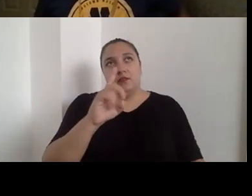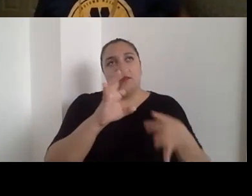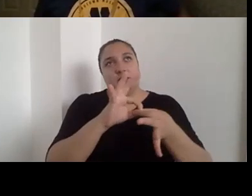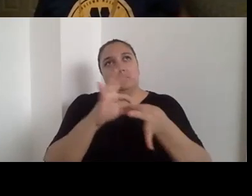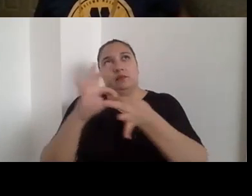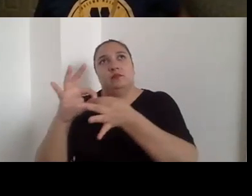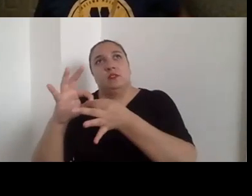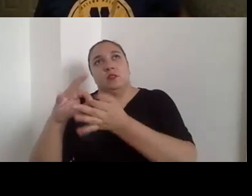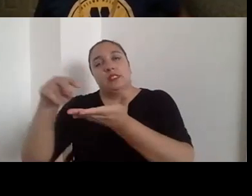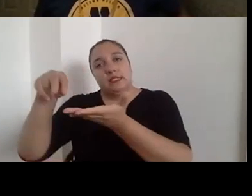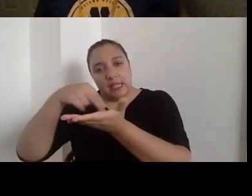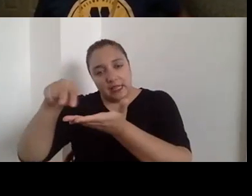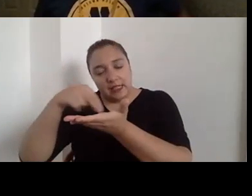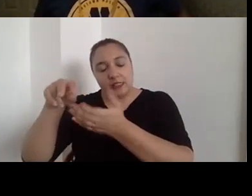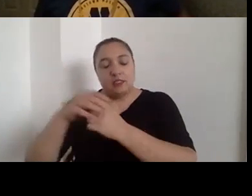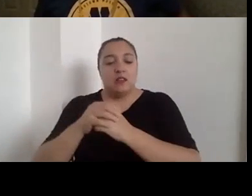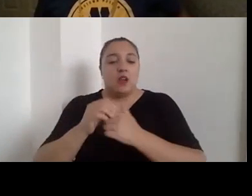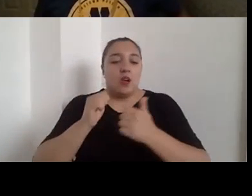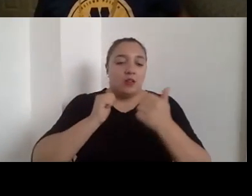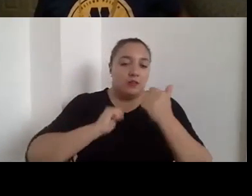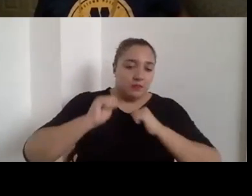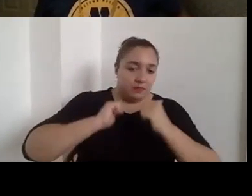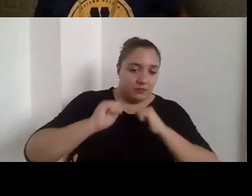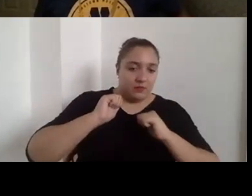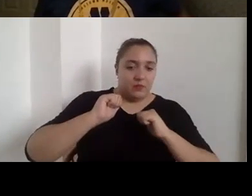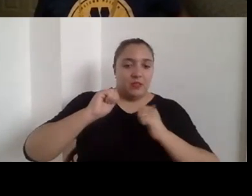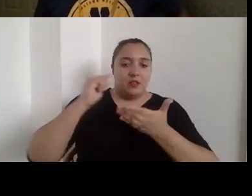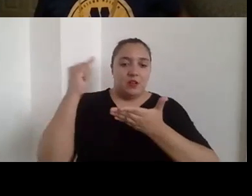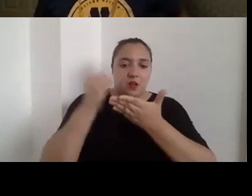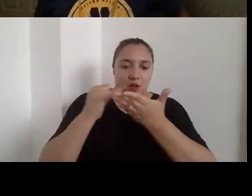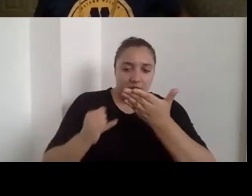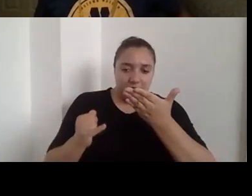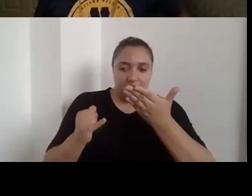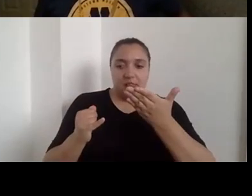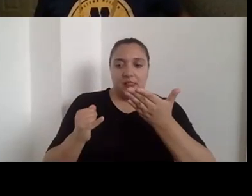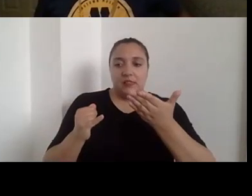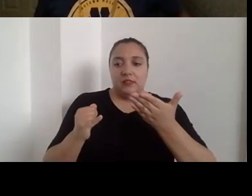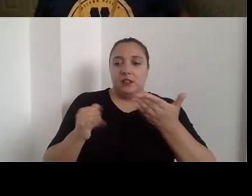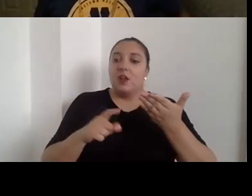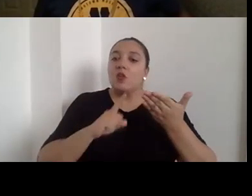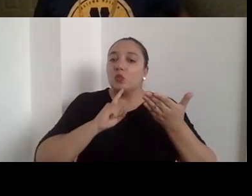product of these practices and processes is something